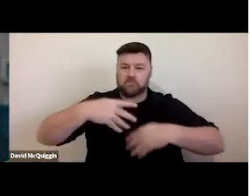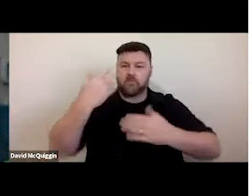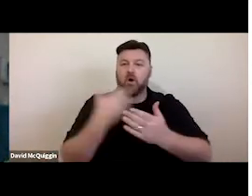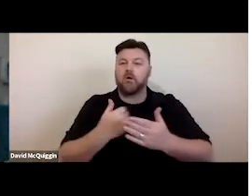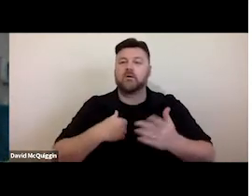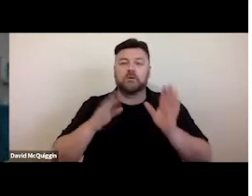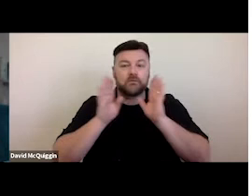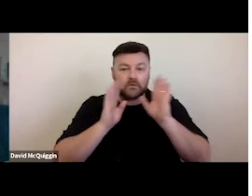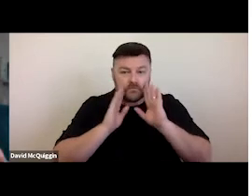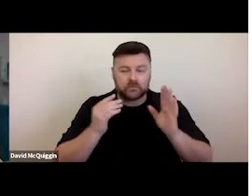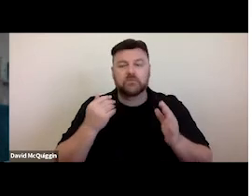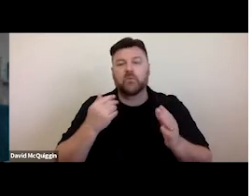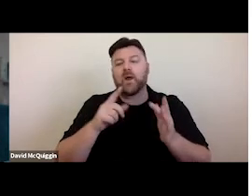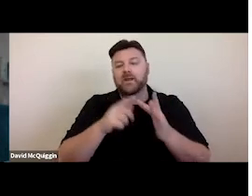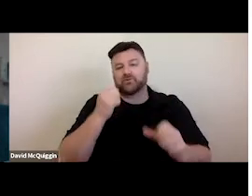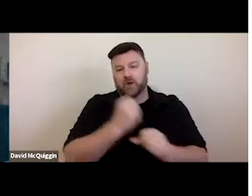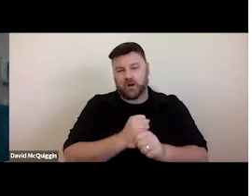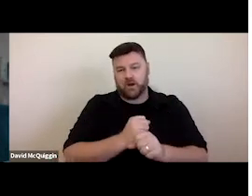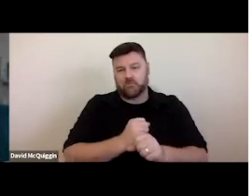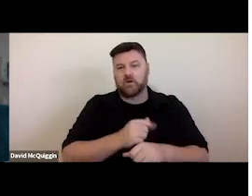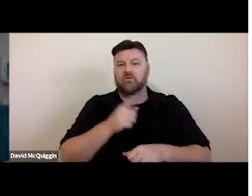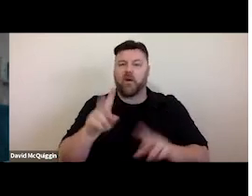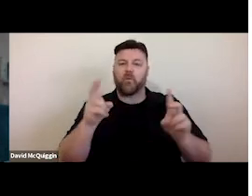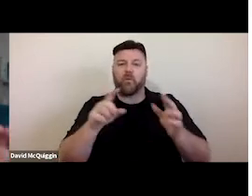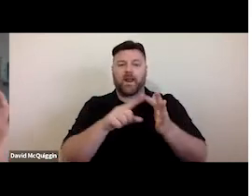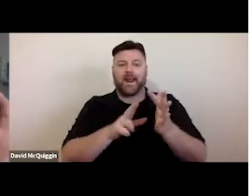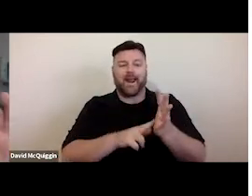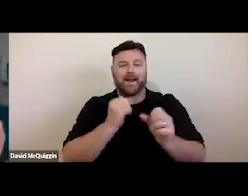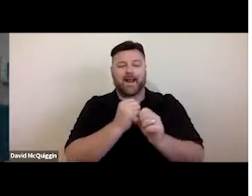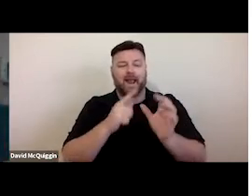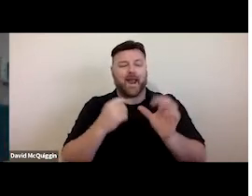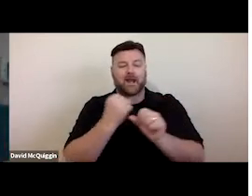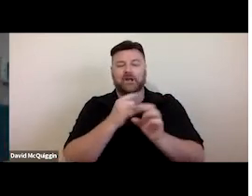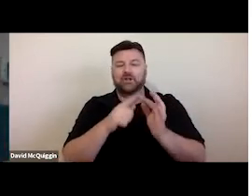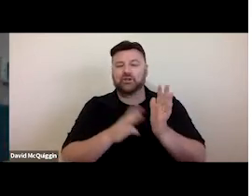engagement is high for the next 24 hours. So you need to be posting -